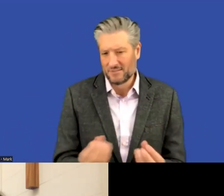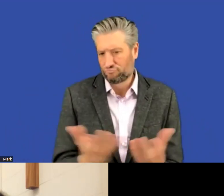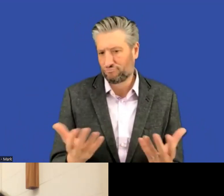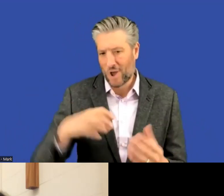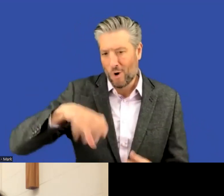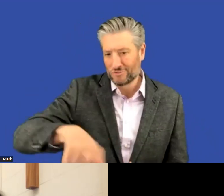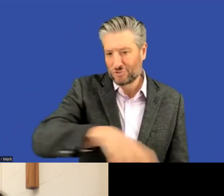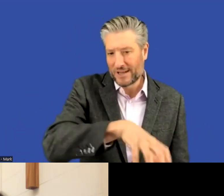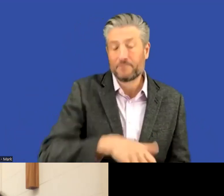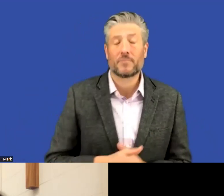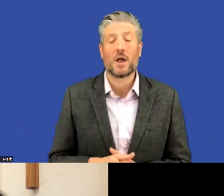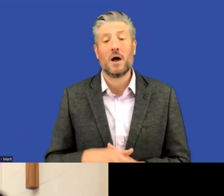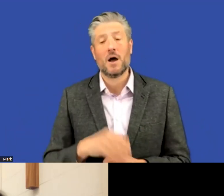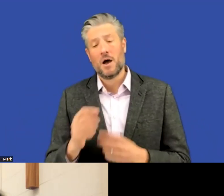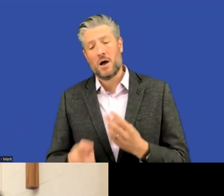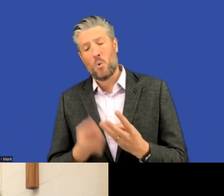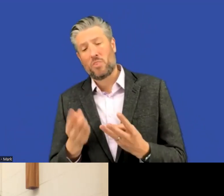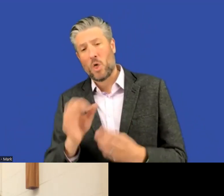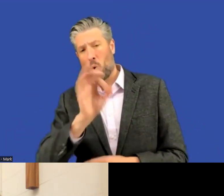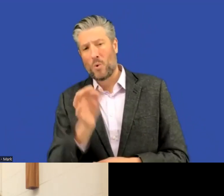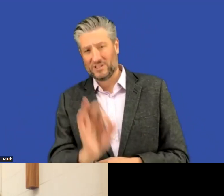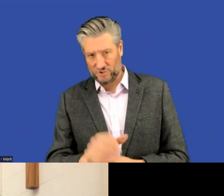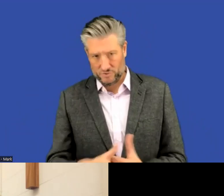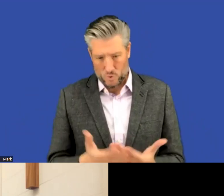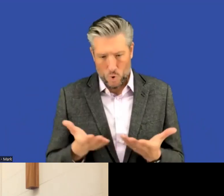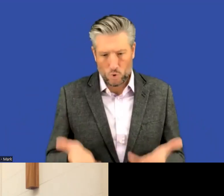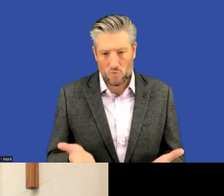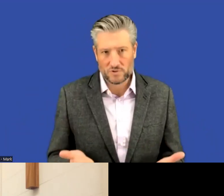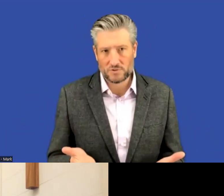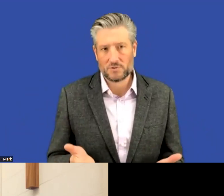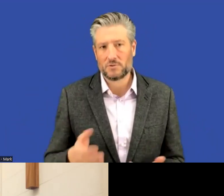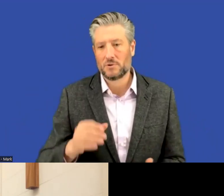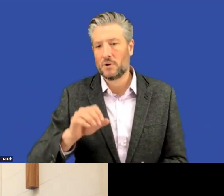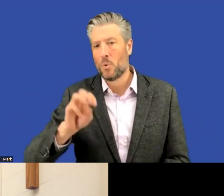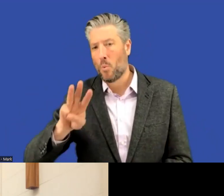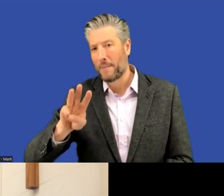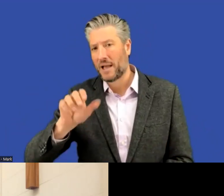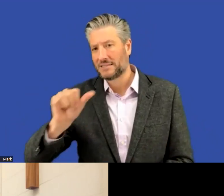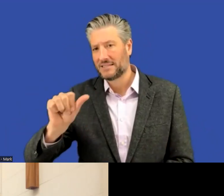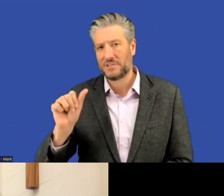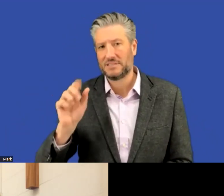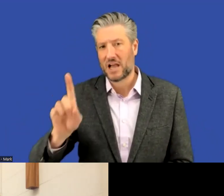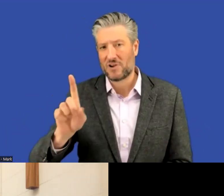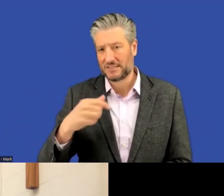(Reading question) >> SUSANNA LAURIN: Is France forced to change